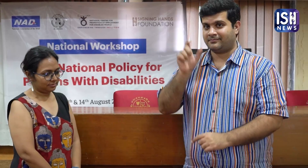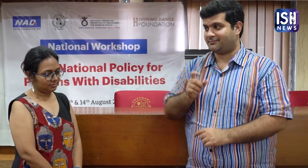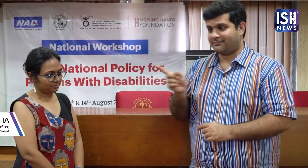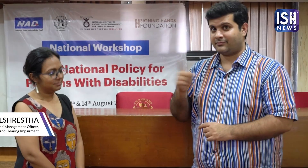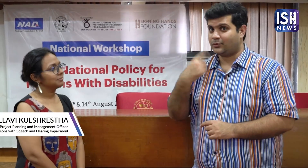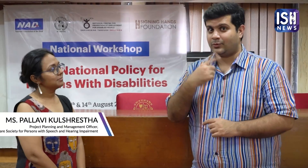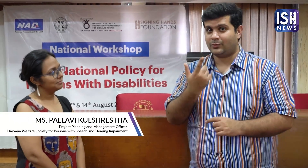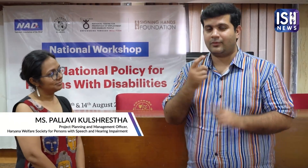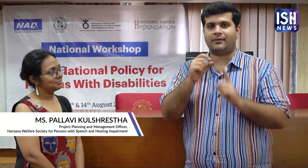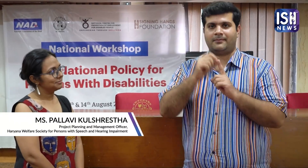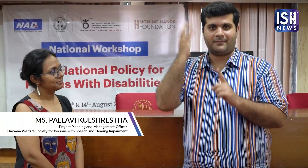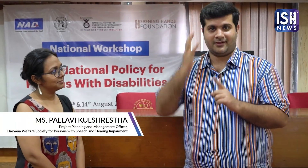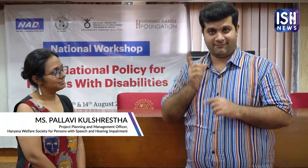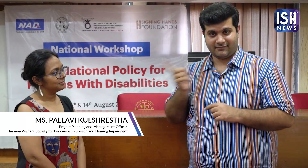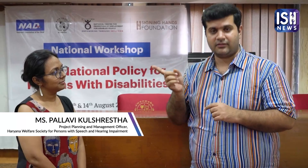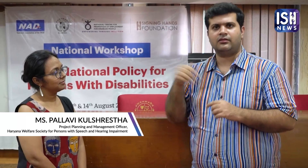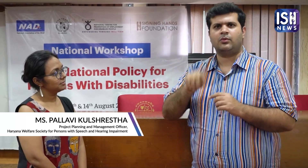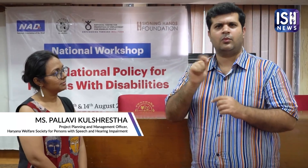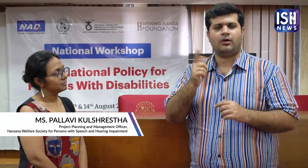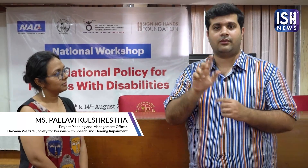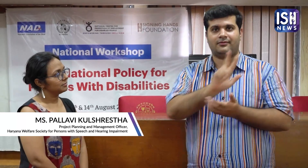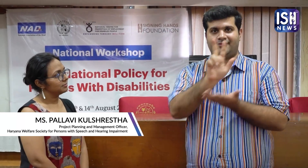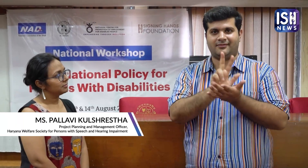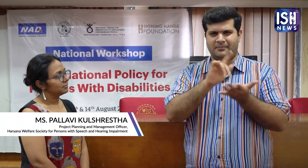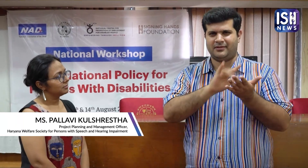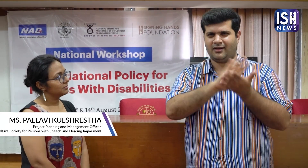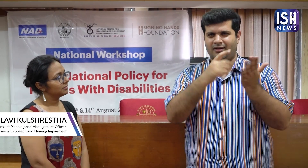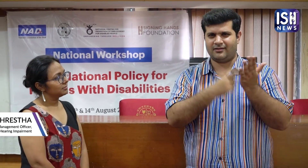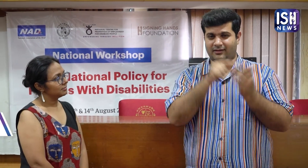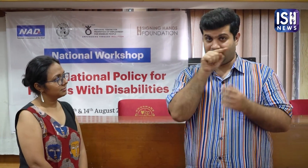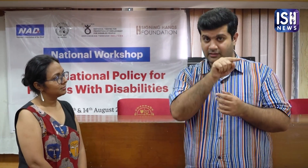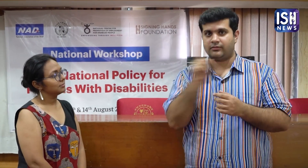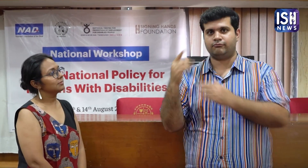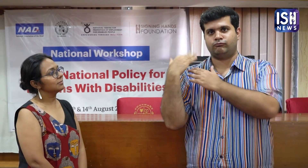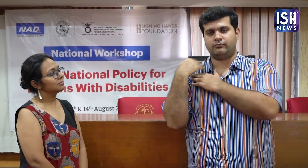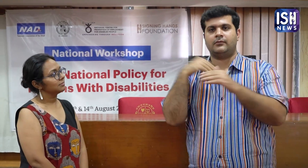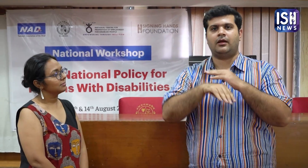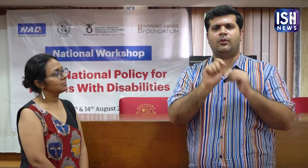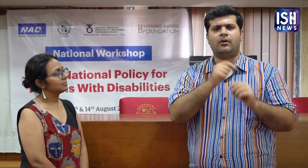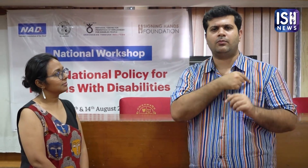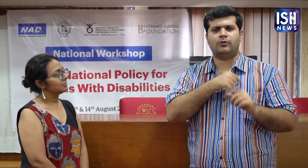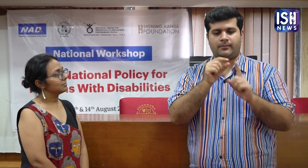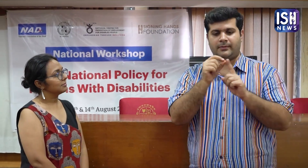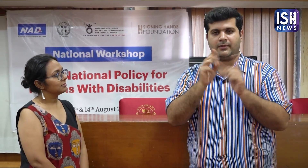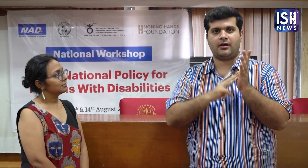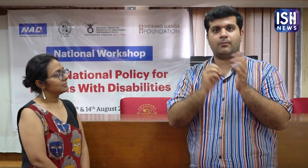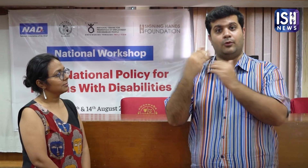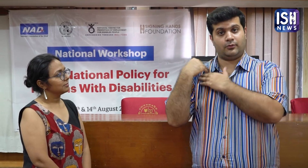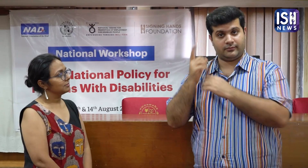She is Pallavi Kulshrestha. She works as a PPMO at the Haryana Welfare Society for Persons with Speech and Hearing Impairment.